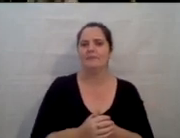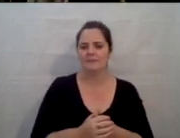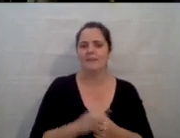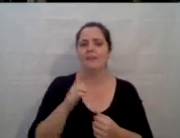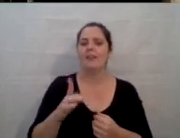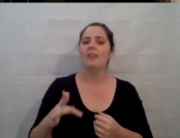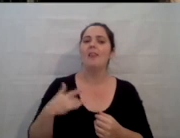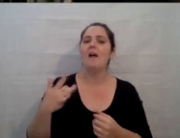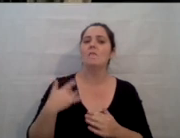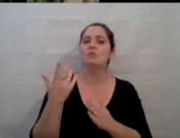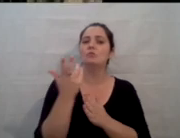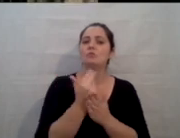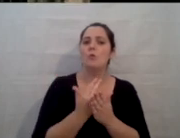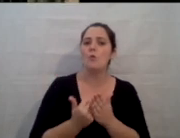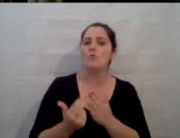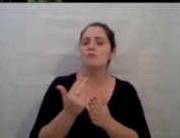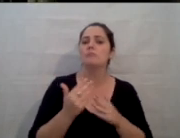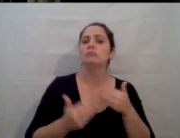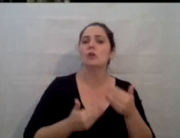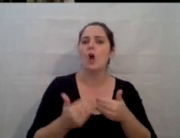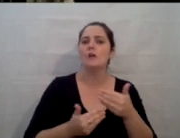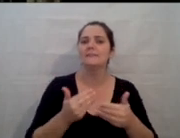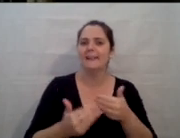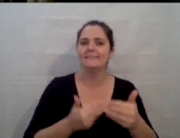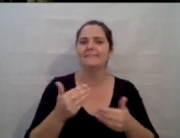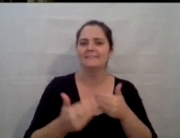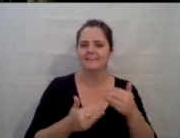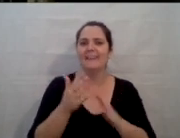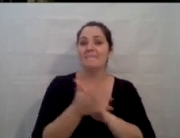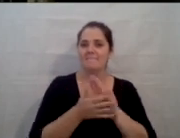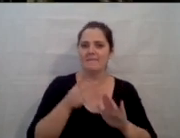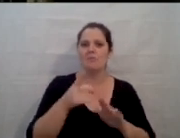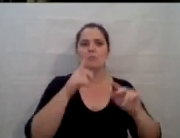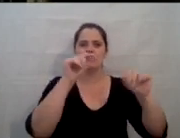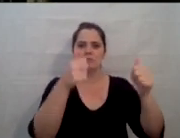and sighting is a process of mapping that body out in space like that.